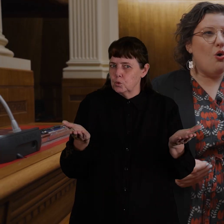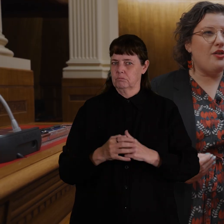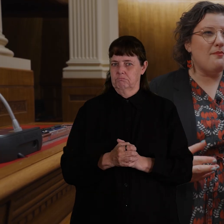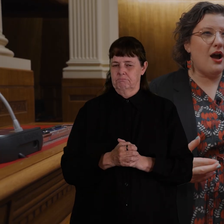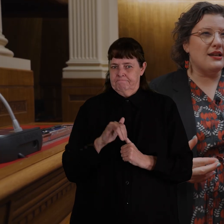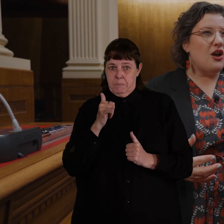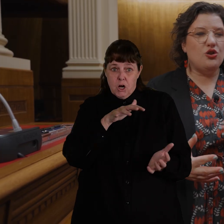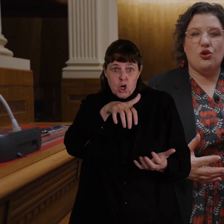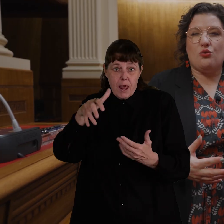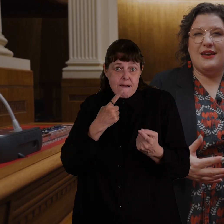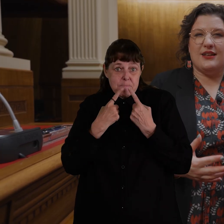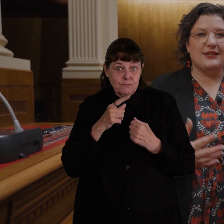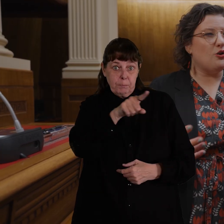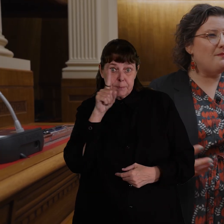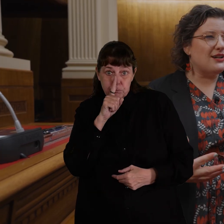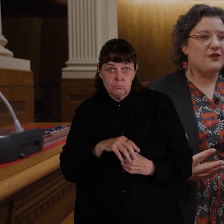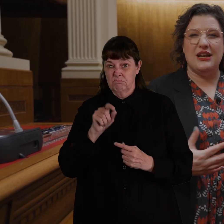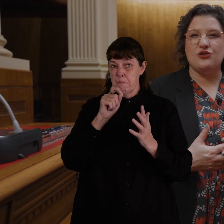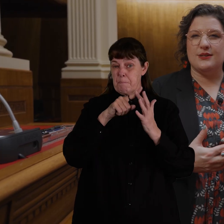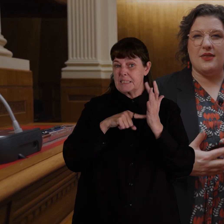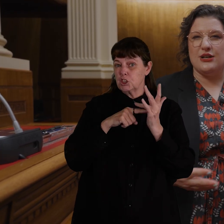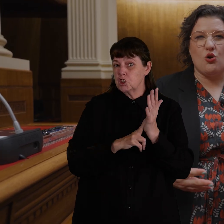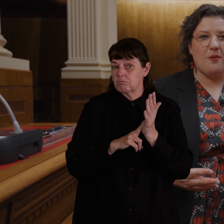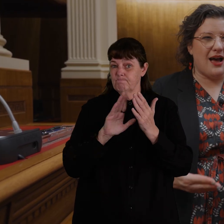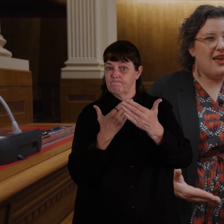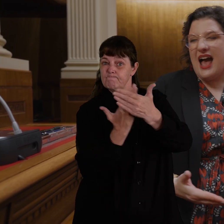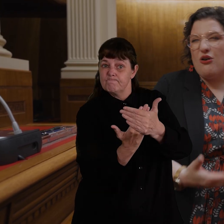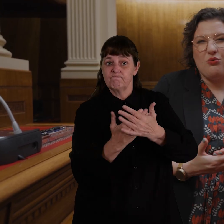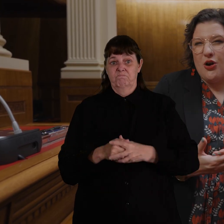or they might do a grievance or a matter of interest where they talk about how a